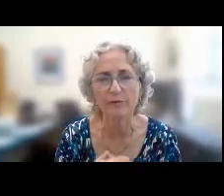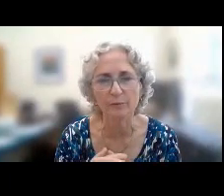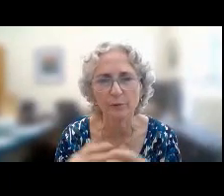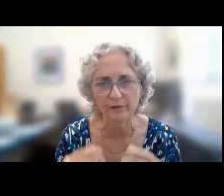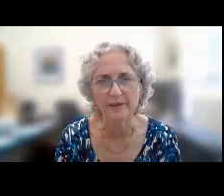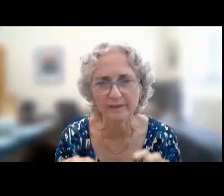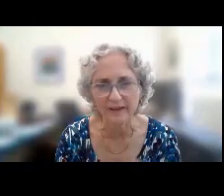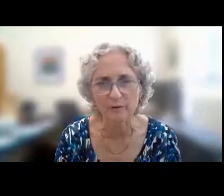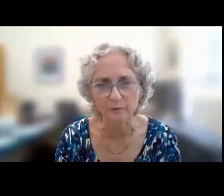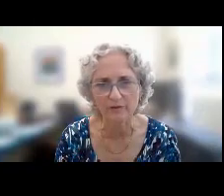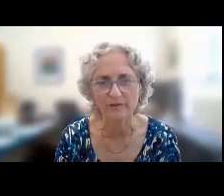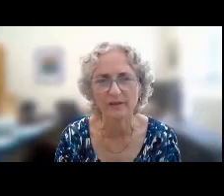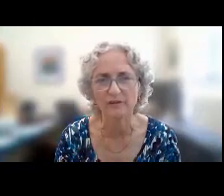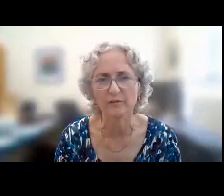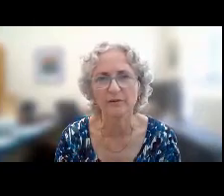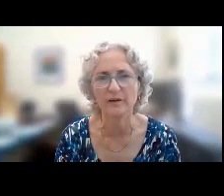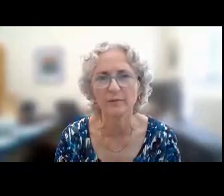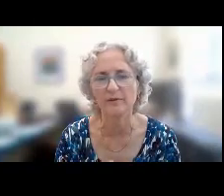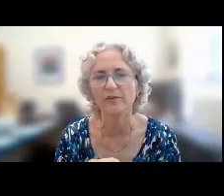was supported in our residential environments.